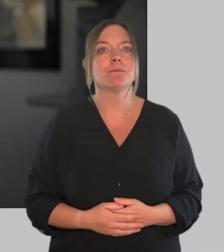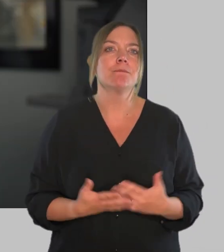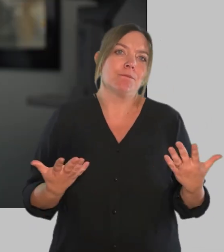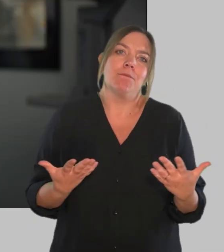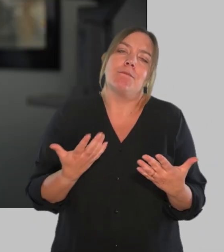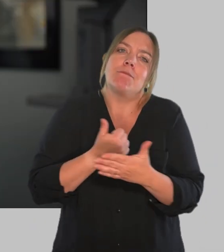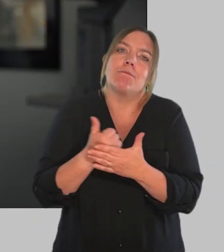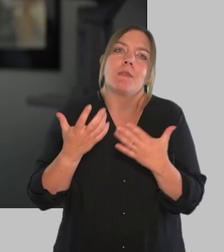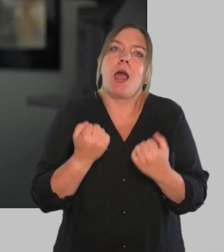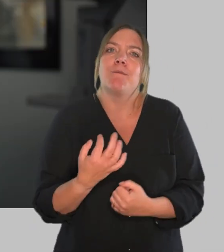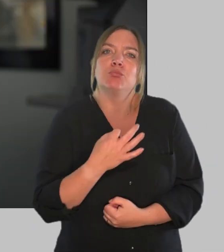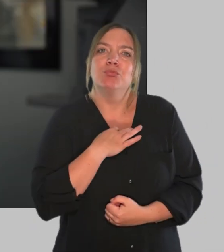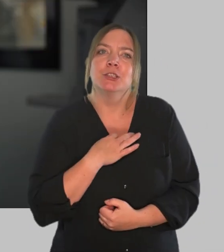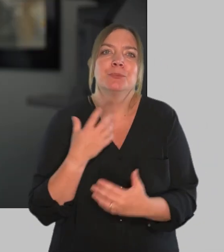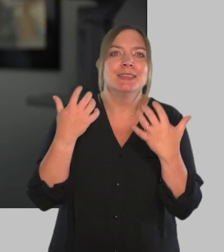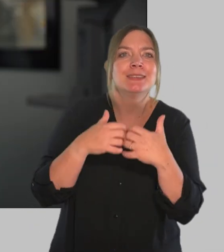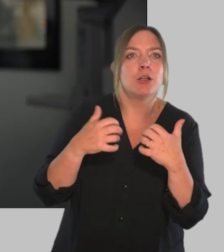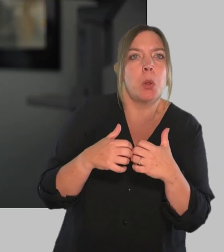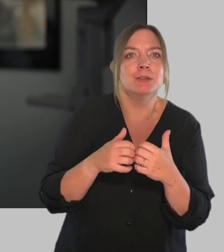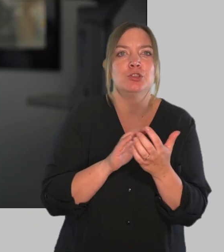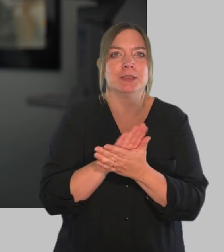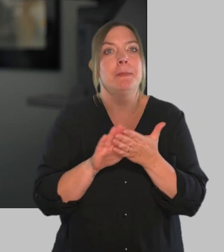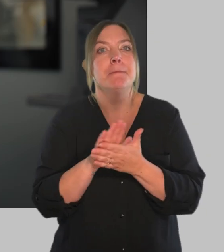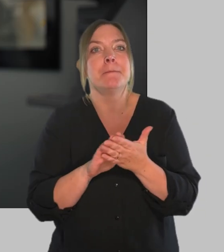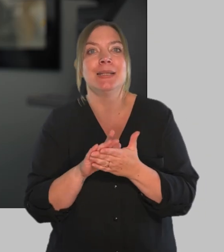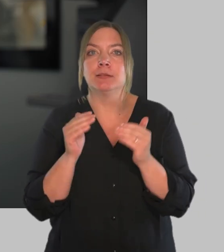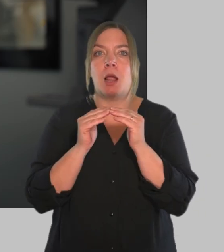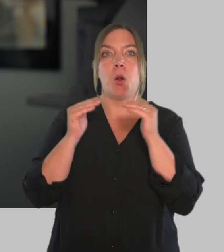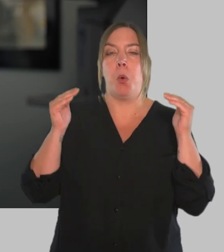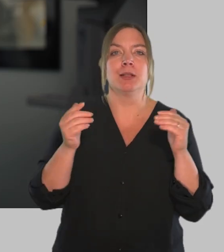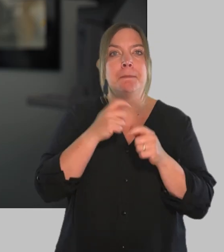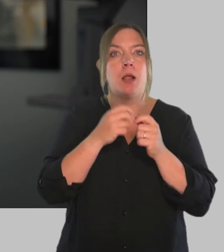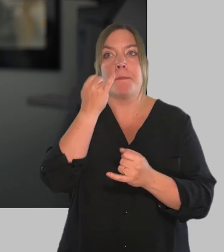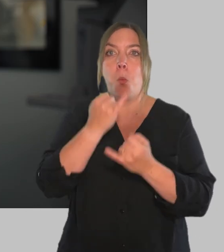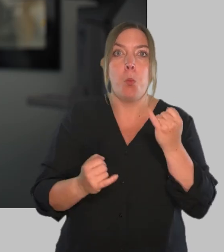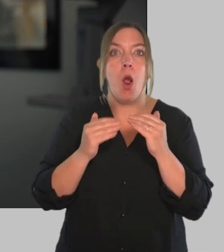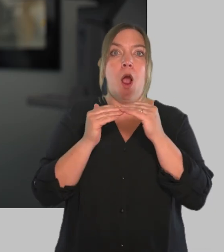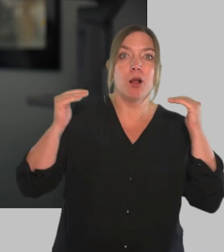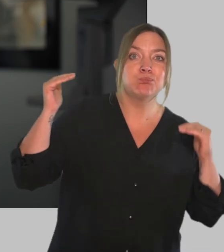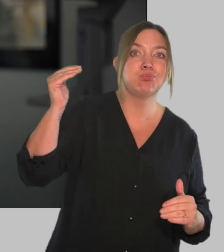The issue now is that some people are lucky to have access to experts, but most are not.